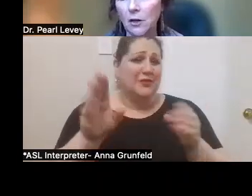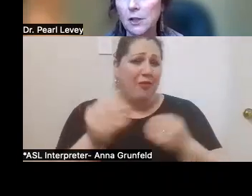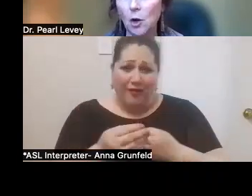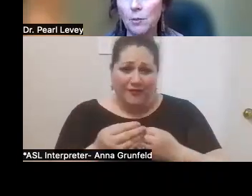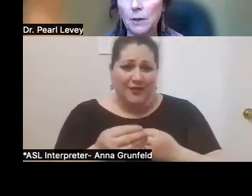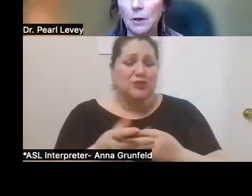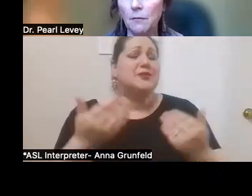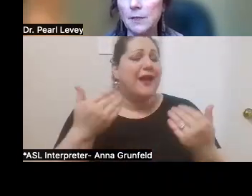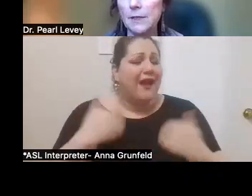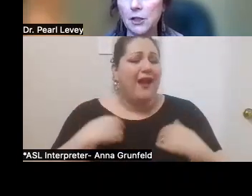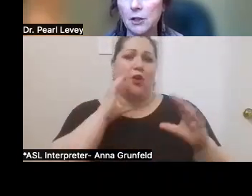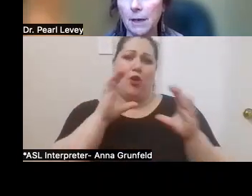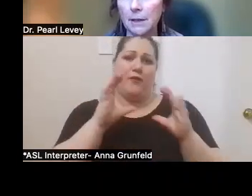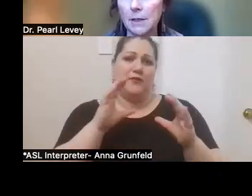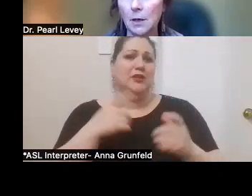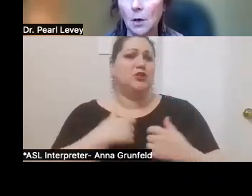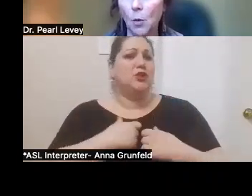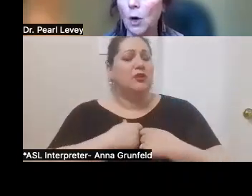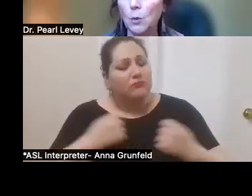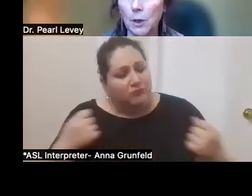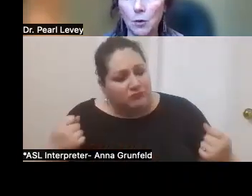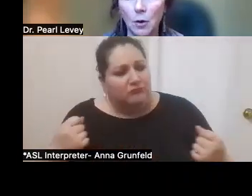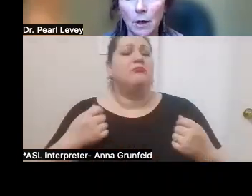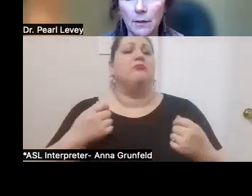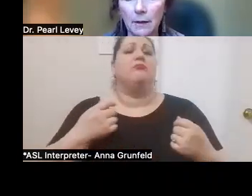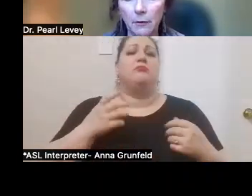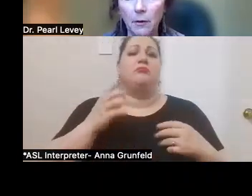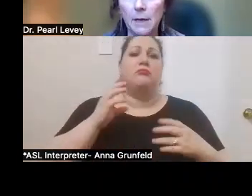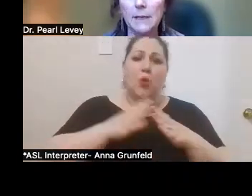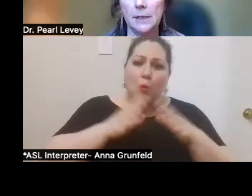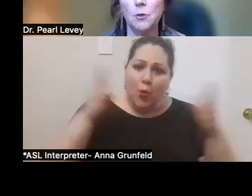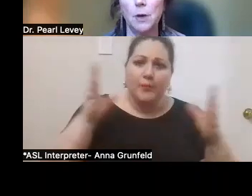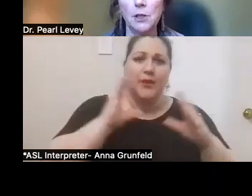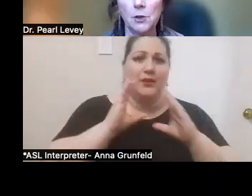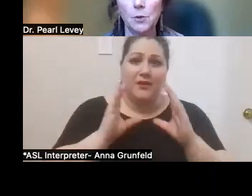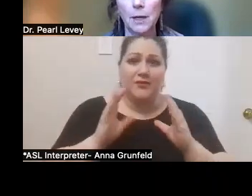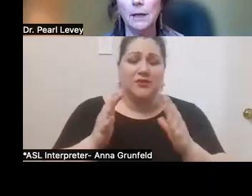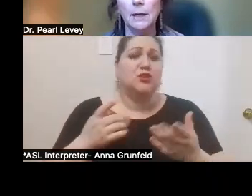honest open conversation about what went wrong and there are many situations where